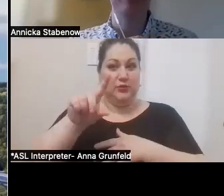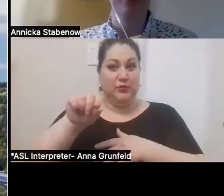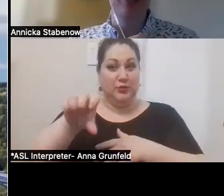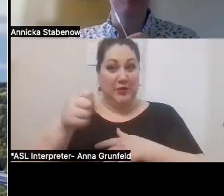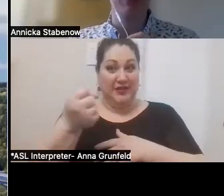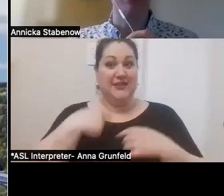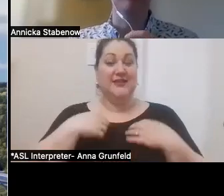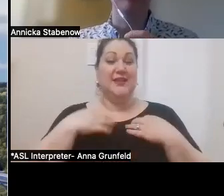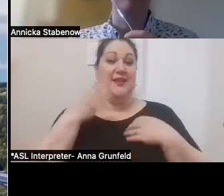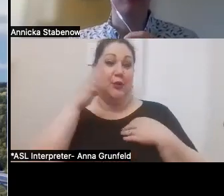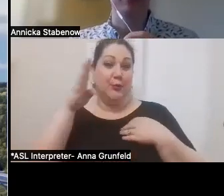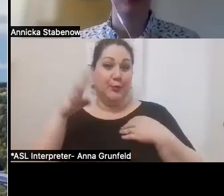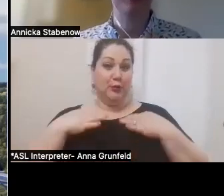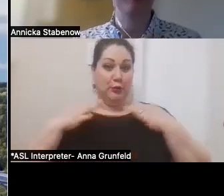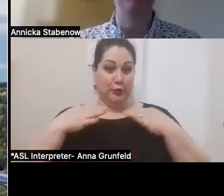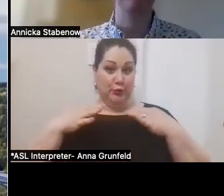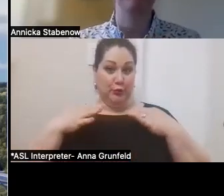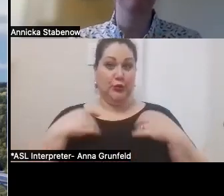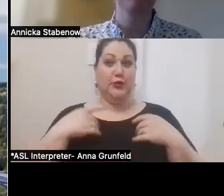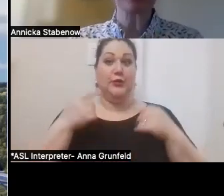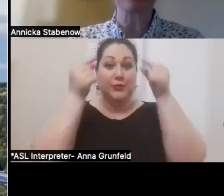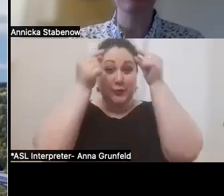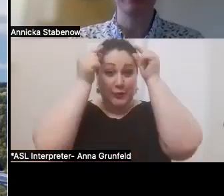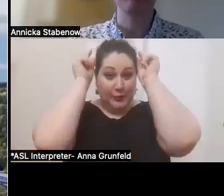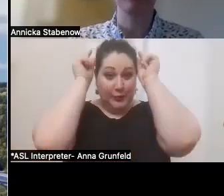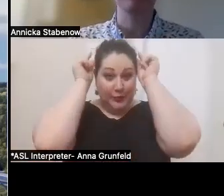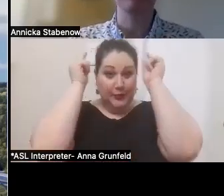My background is blurred. Next slide, please.